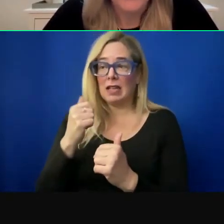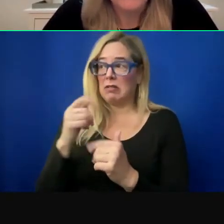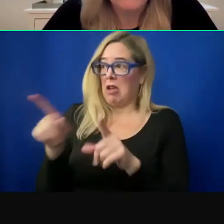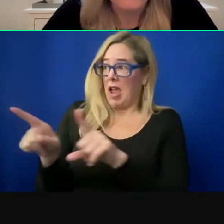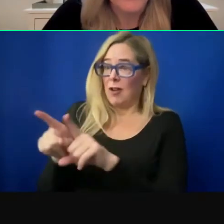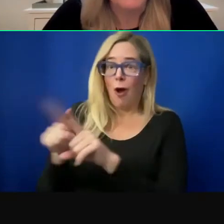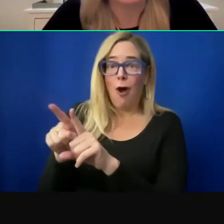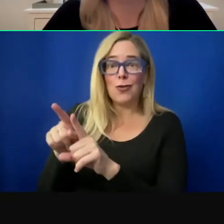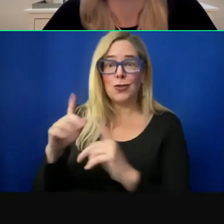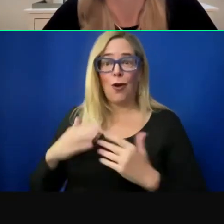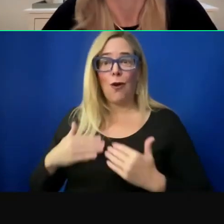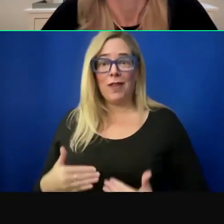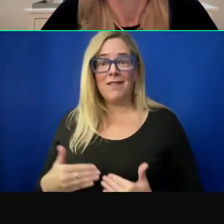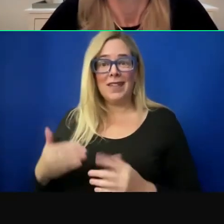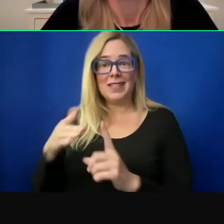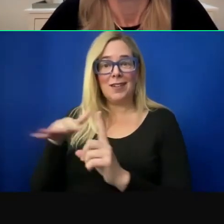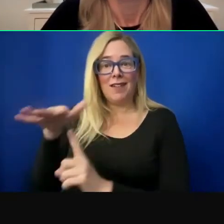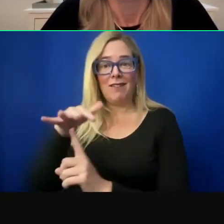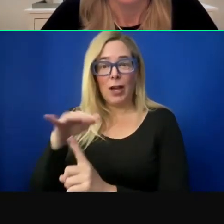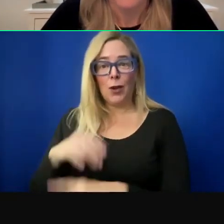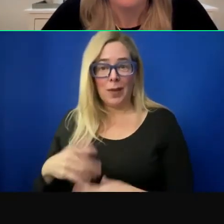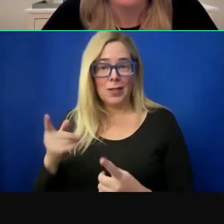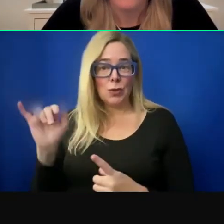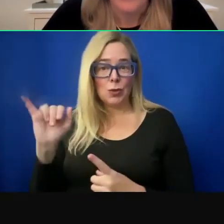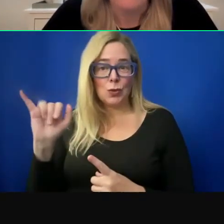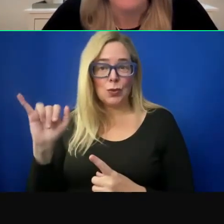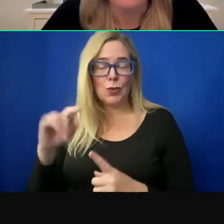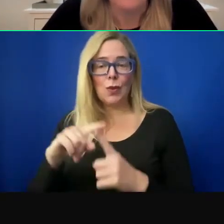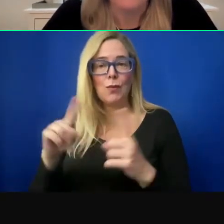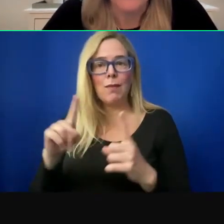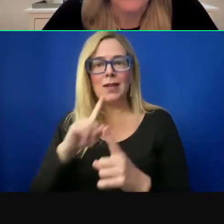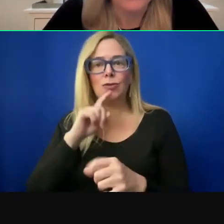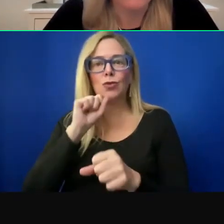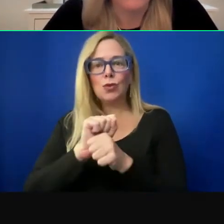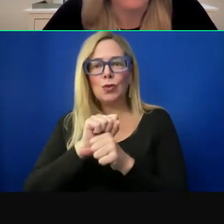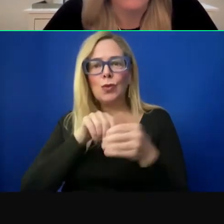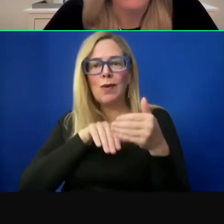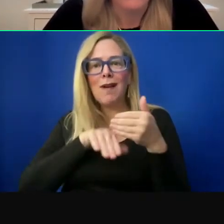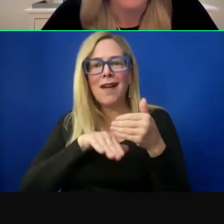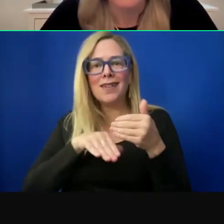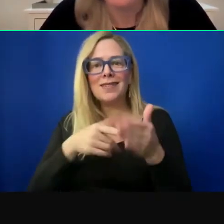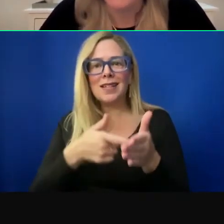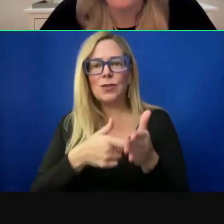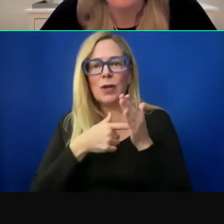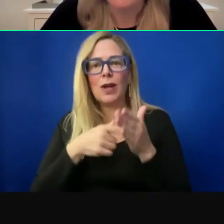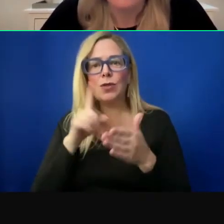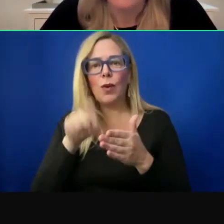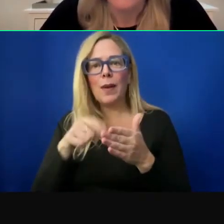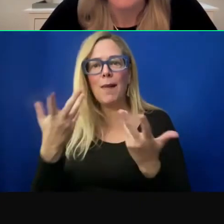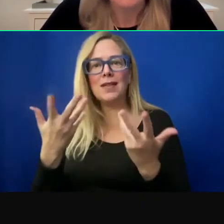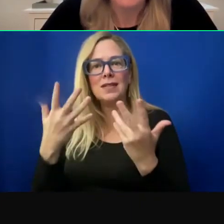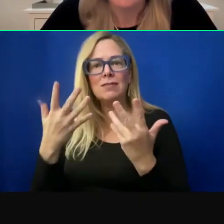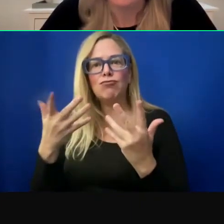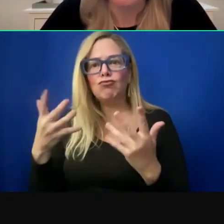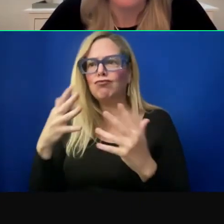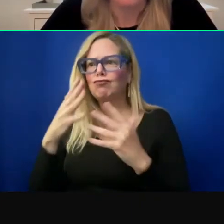get to true access, we have to have equivalent ease of use, which means it can't take someone